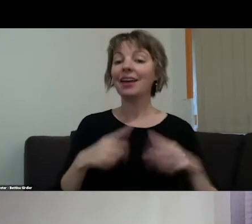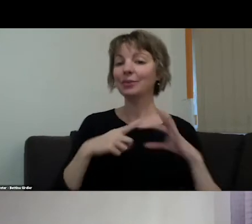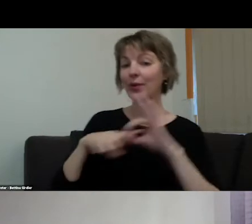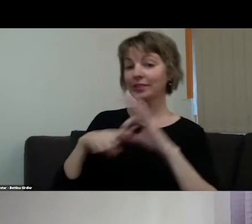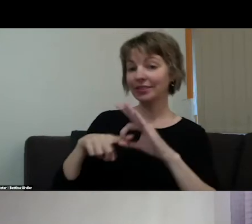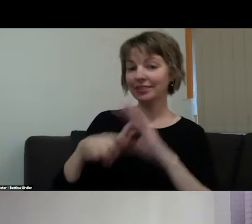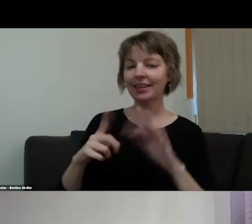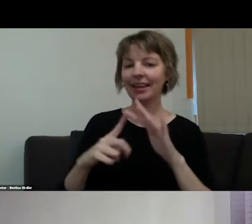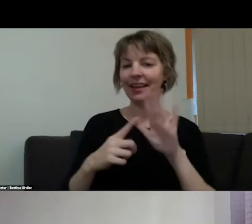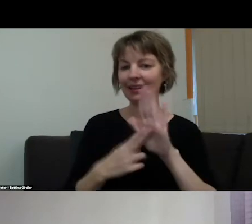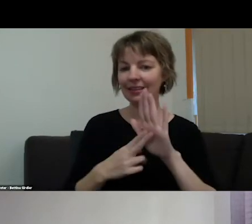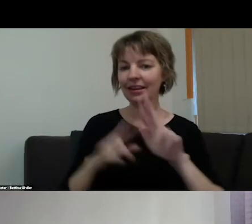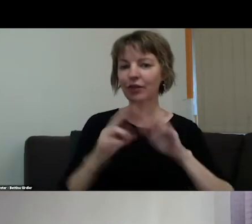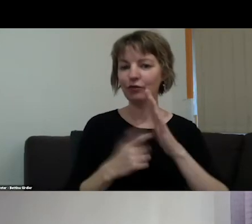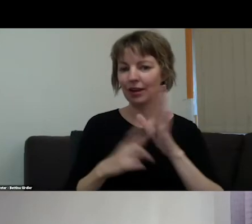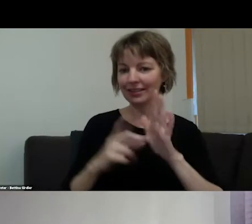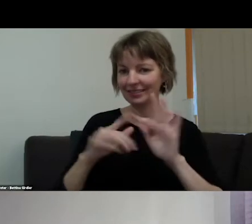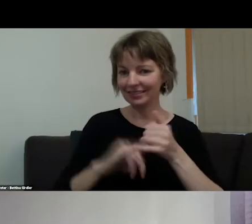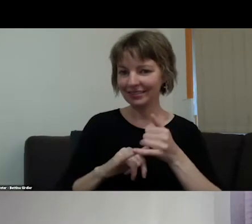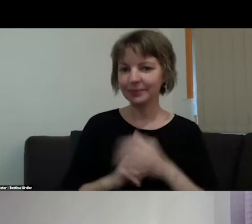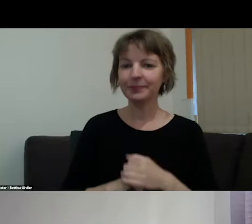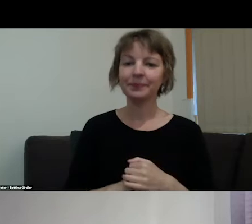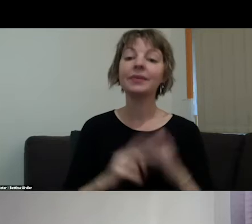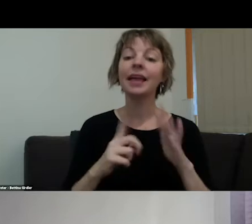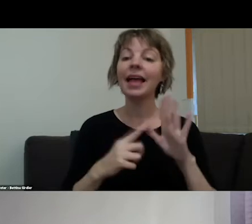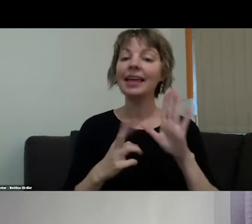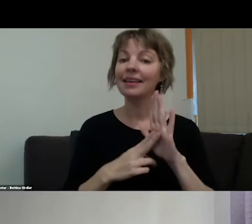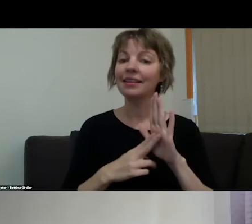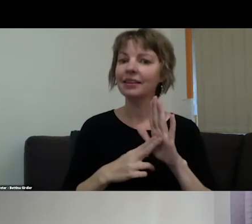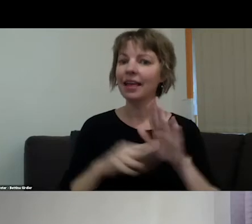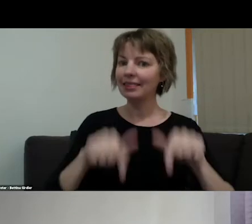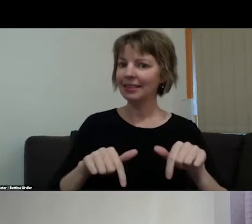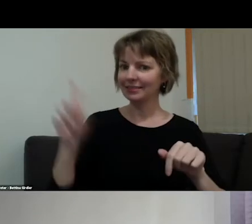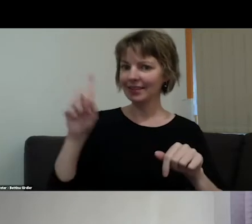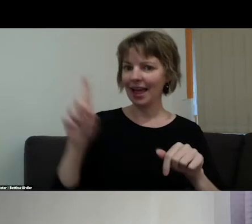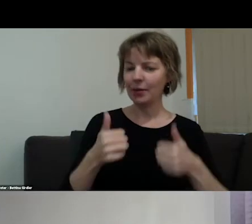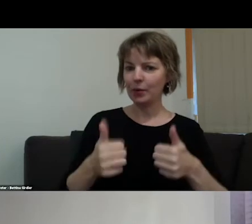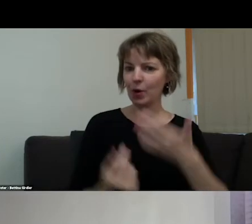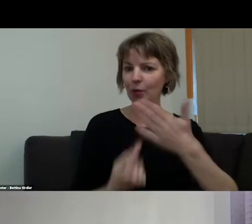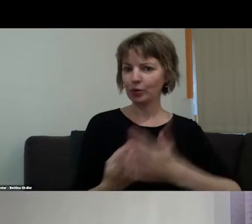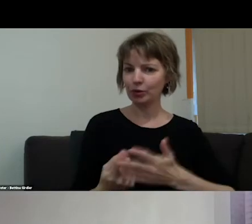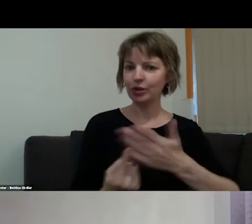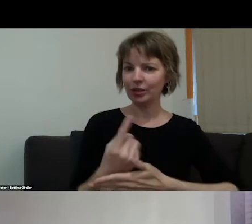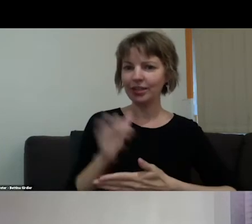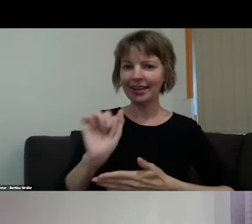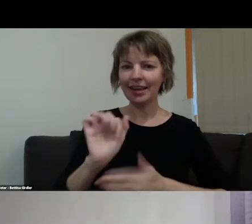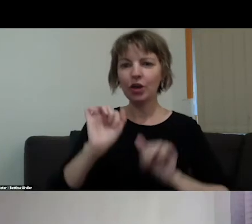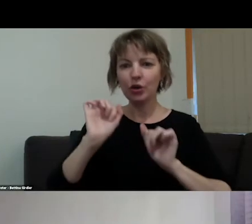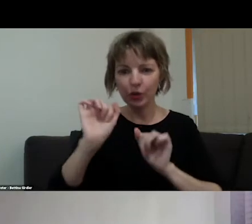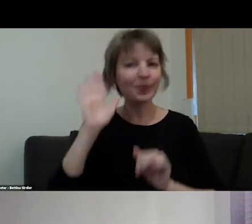Ian, firstly, this is a really great opportunity for us to hear your perspective as a former serving member of the Australian Defence Force.